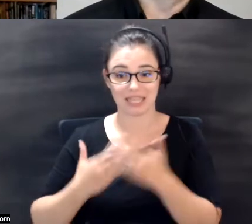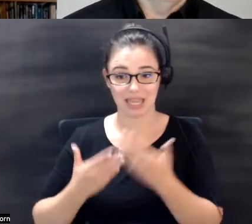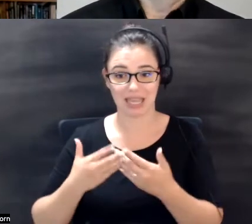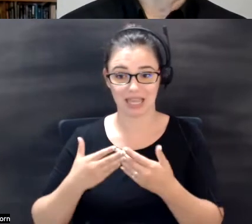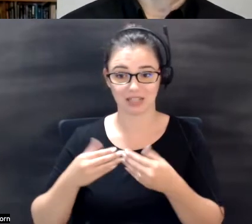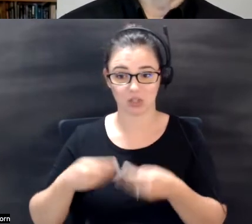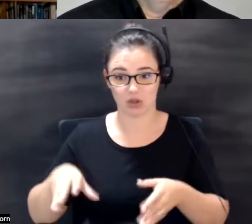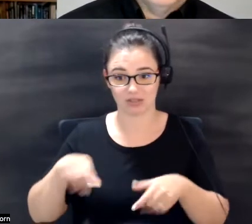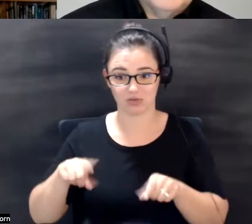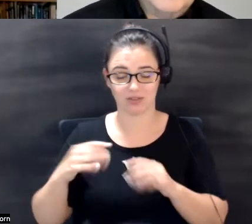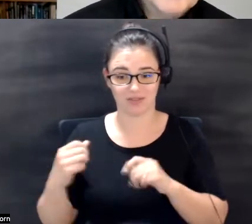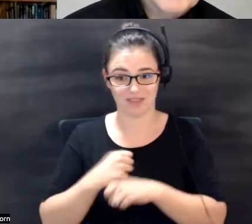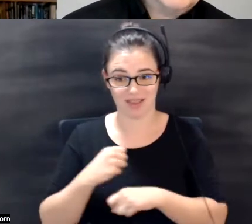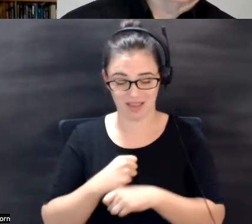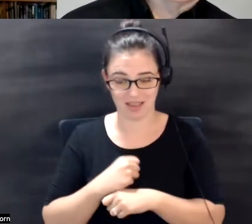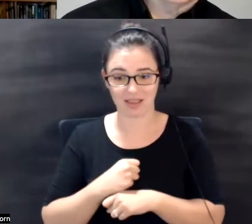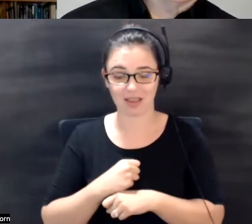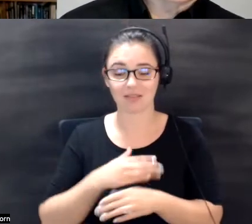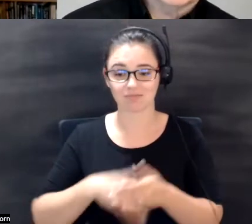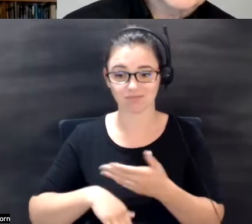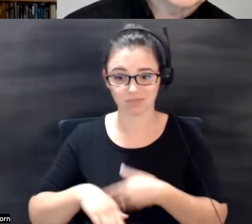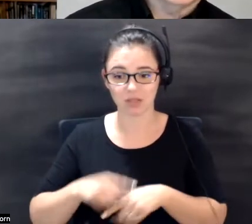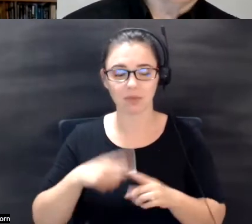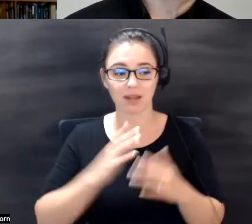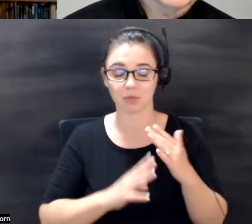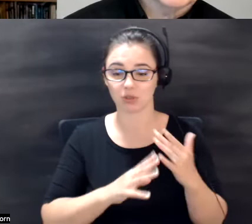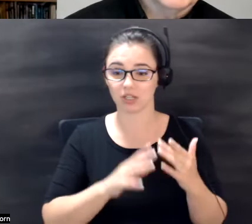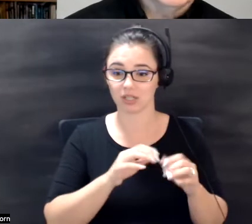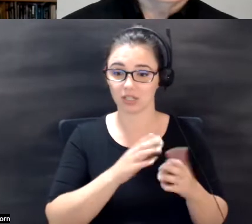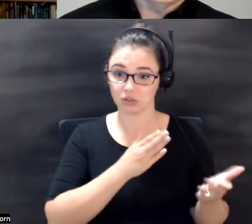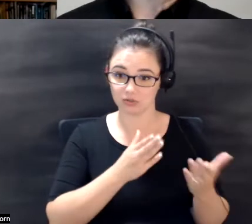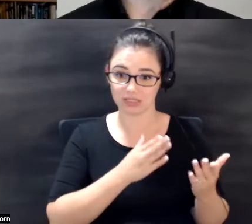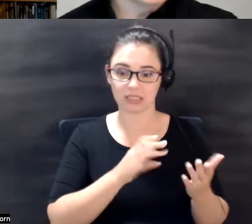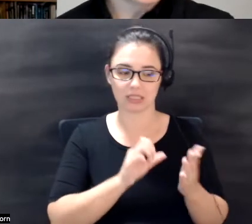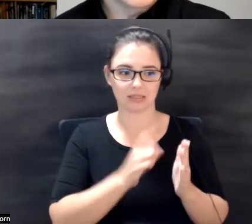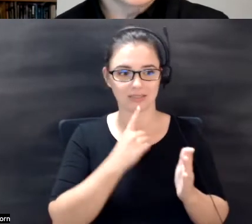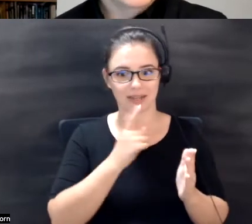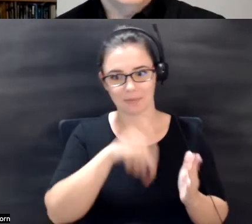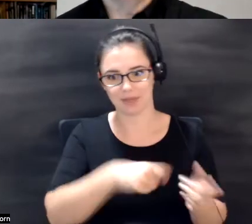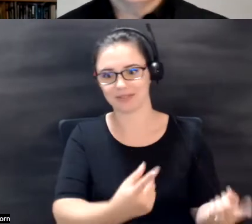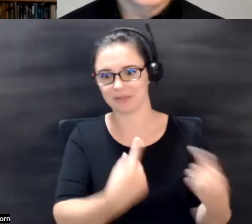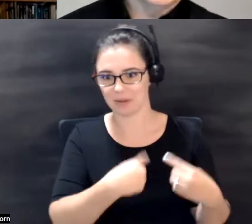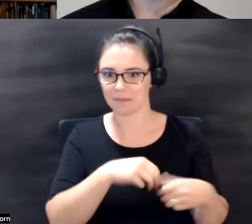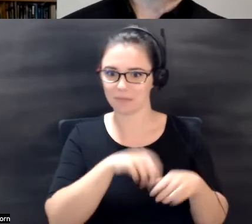But Immigration Services insists that, [he] come in person to have his fingerprints taken. And somehow that just